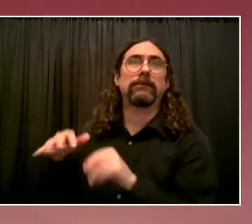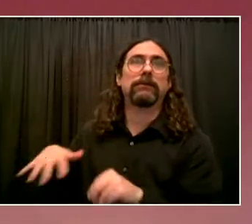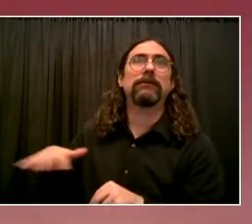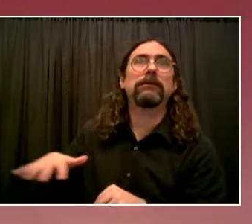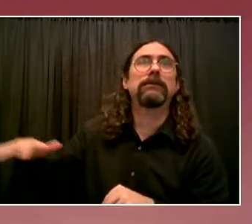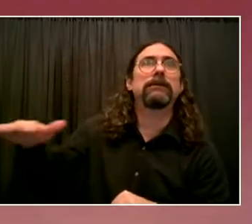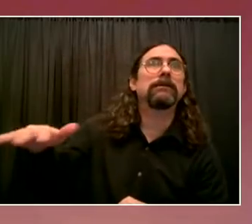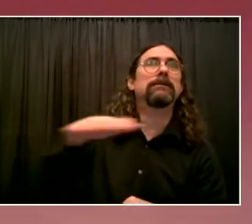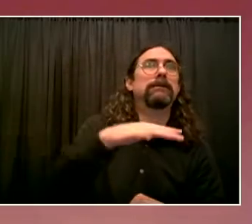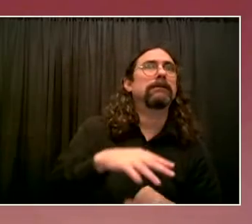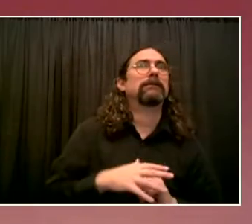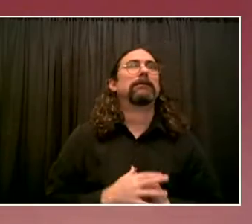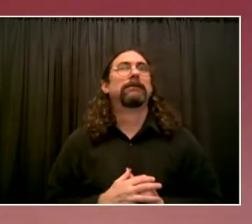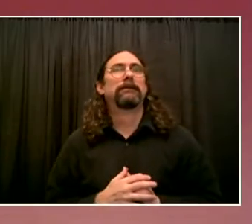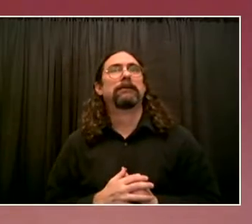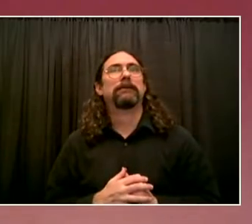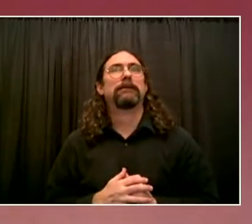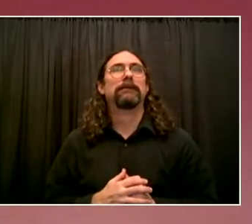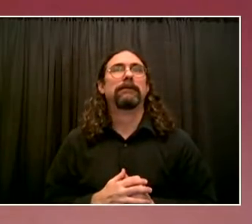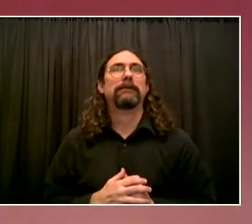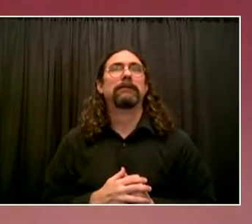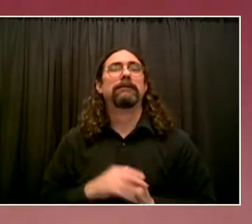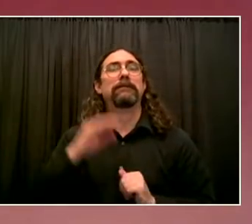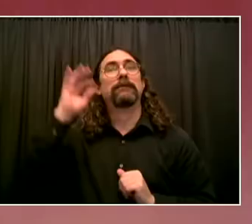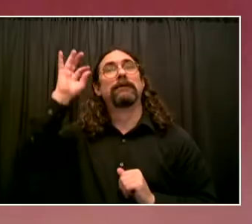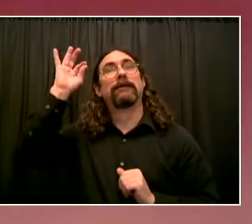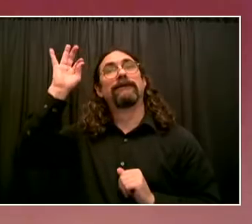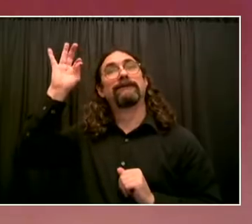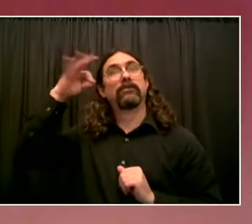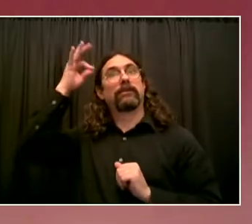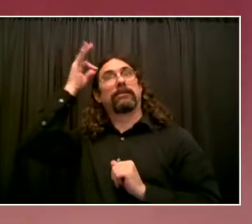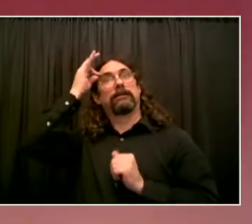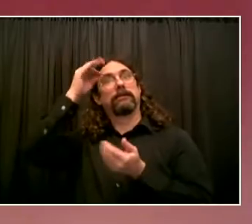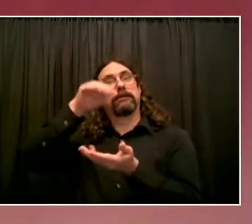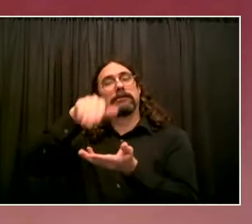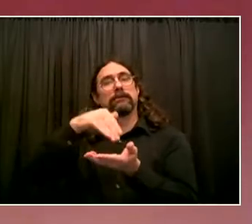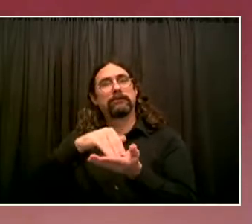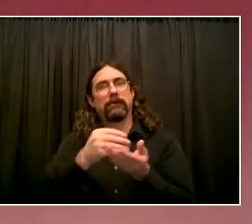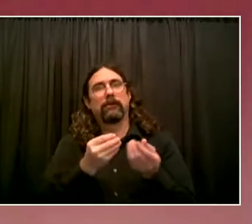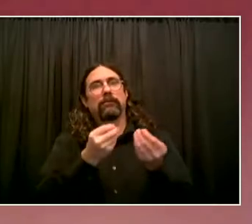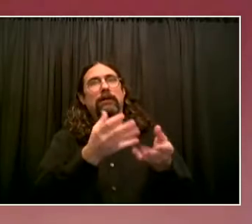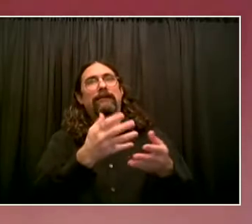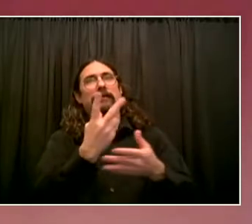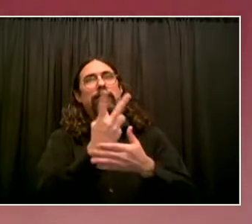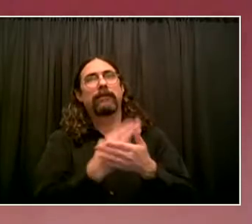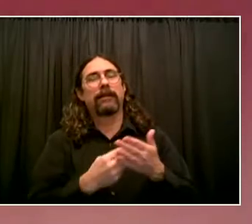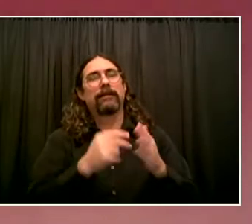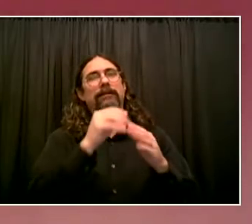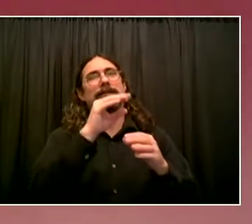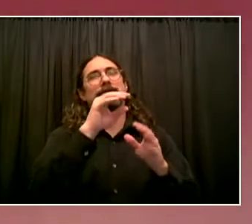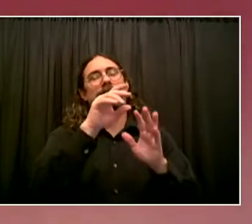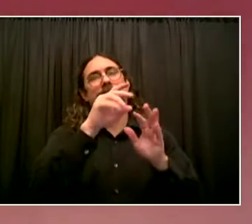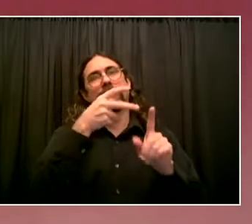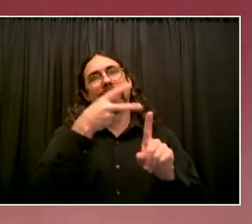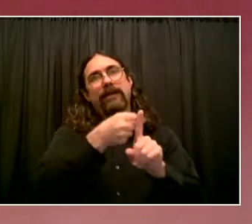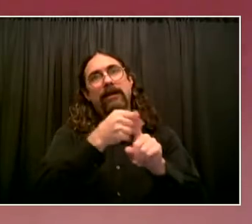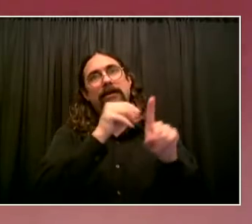ARE THE HARDEST HIT. OF YOUR ALREADY HEARD, ARE FEDERALLY QUALIFIED HEALTH CENTSER HAVE BEEN REALLY CRUCIAL IN THE RESPONSE FIRST AND GETTIG NTESTING OUT, AND